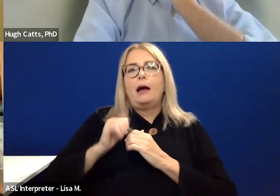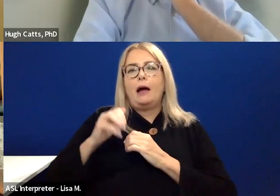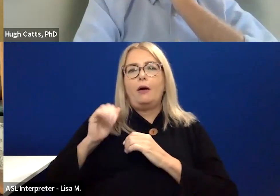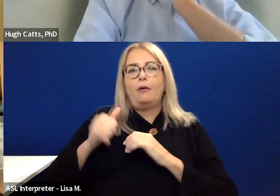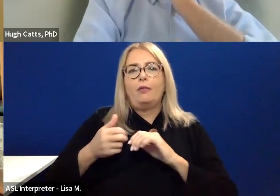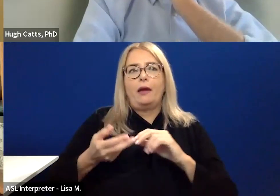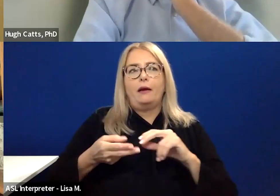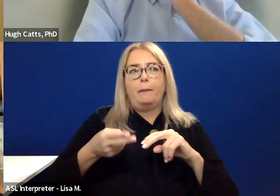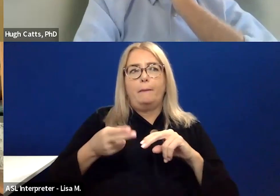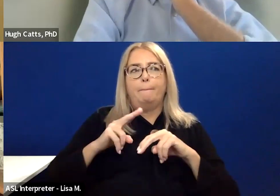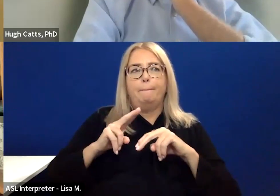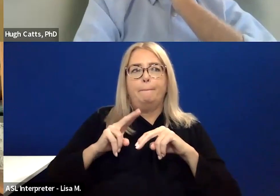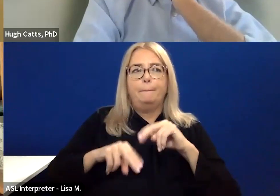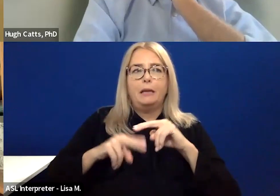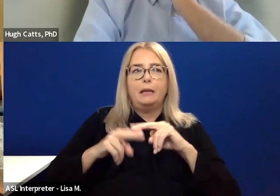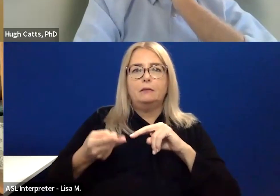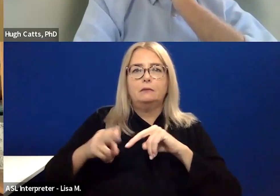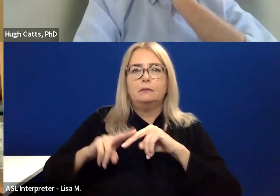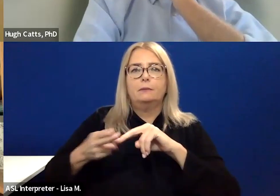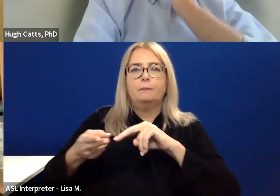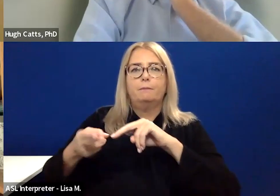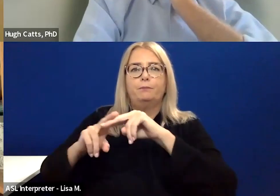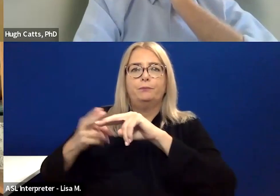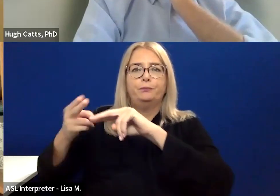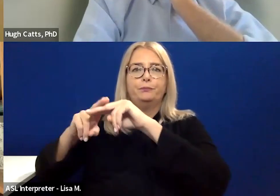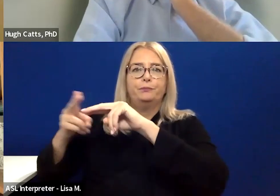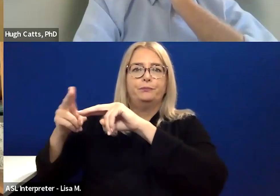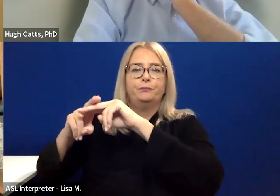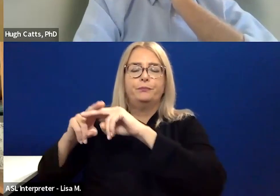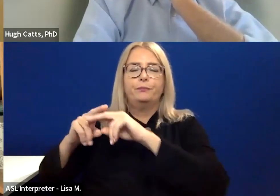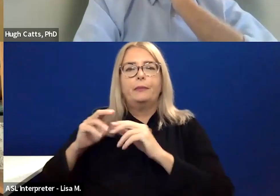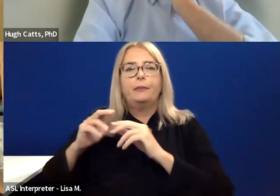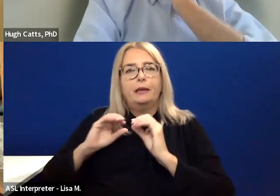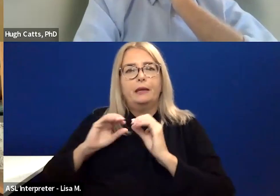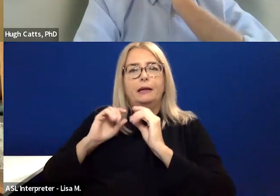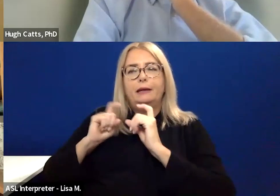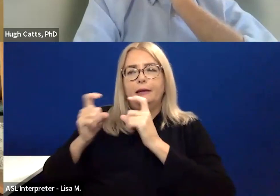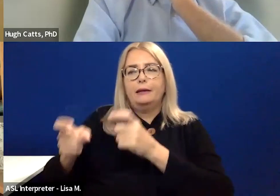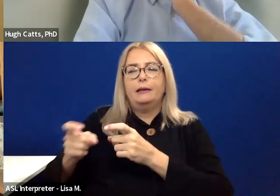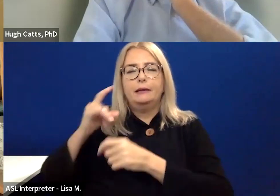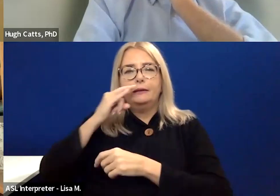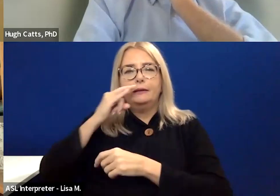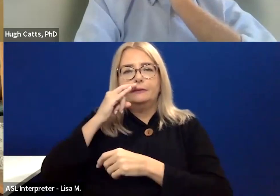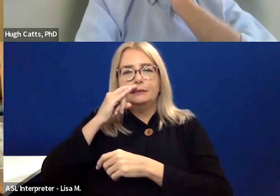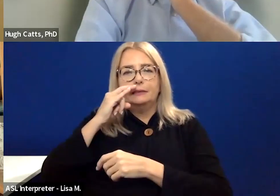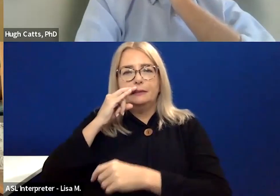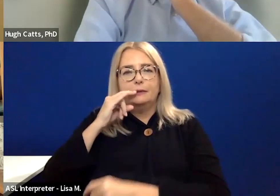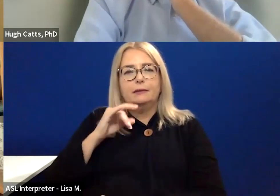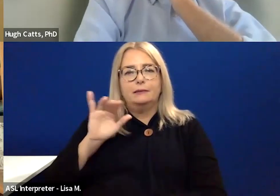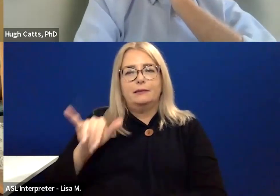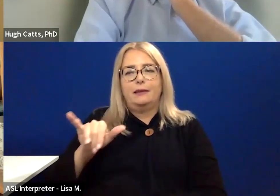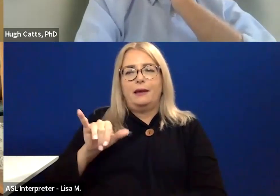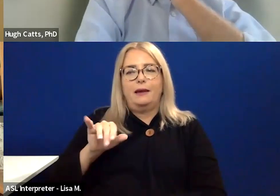um it gives kids that architecture or that velcro now I I'm wondering if you have so